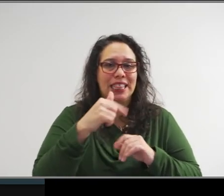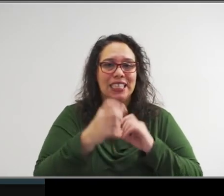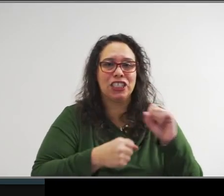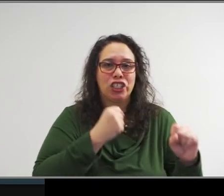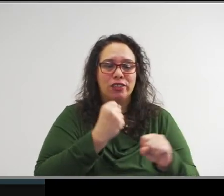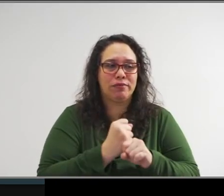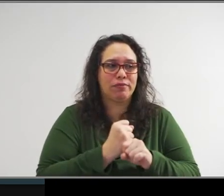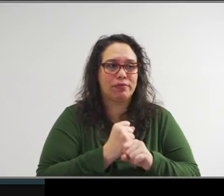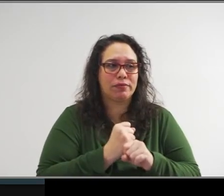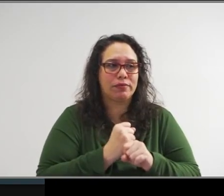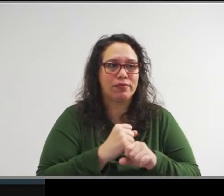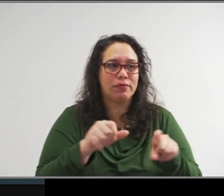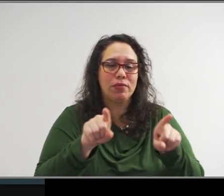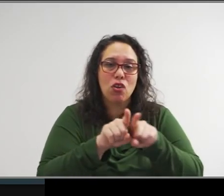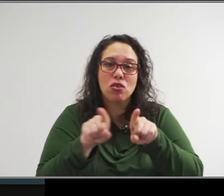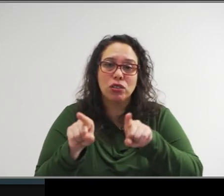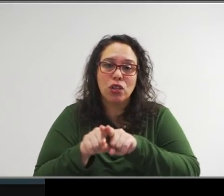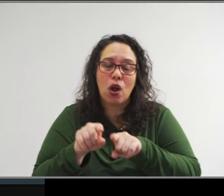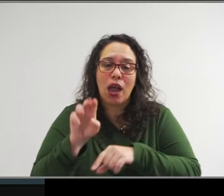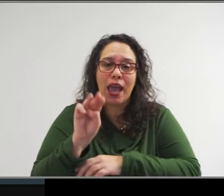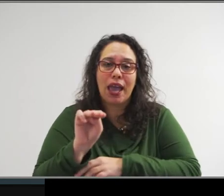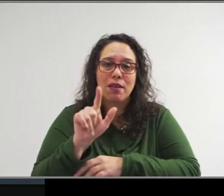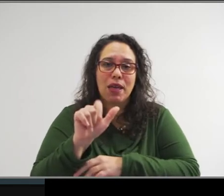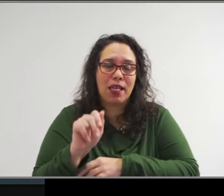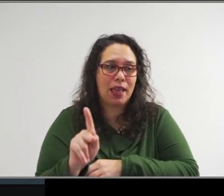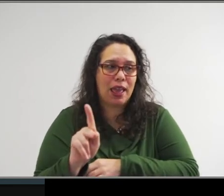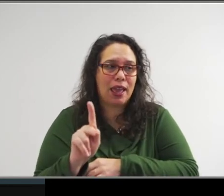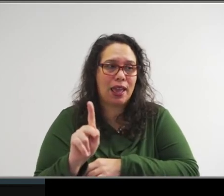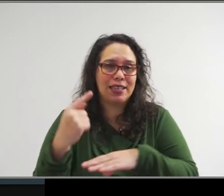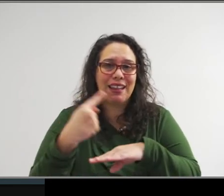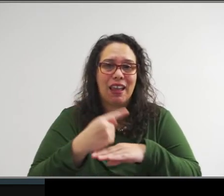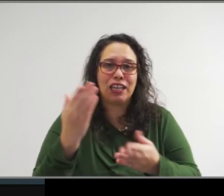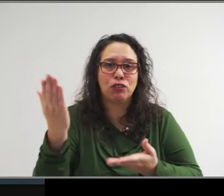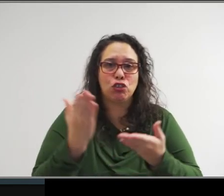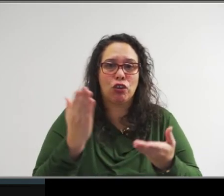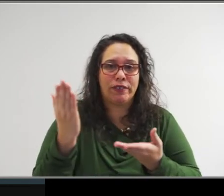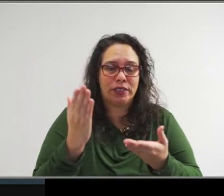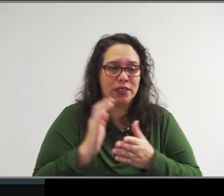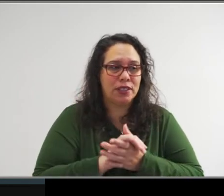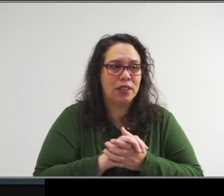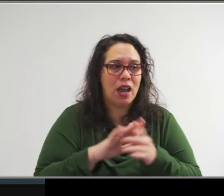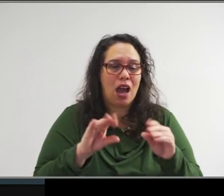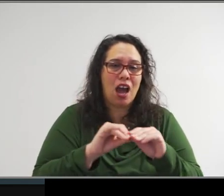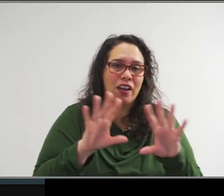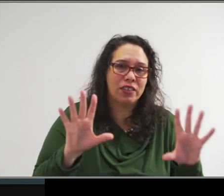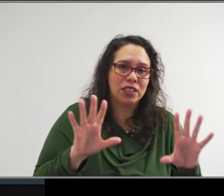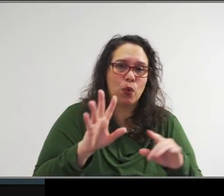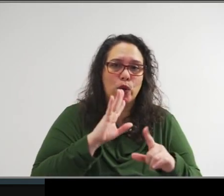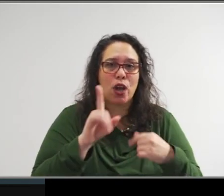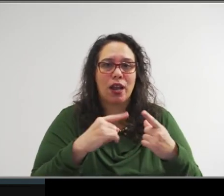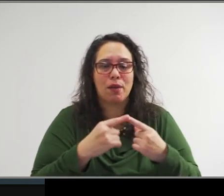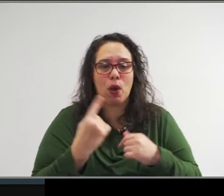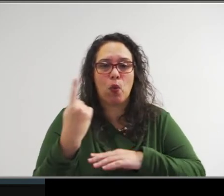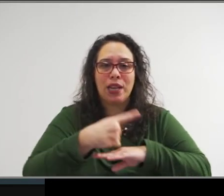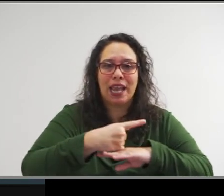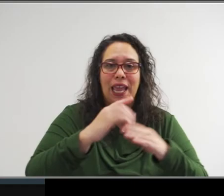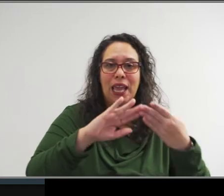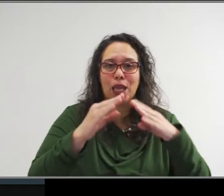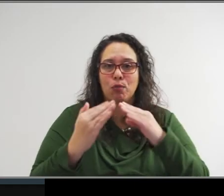We'll also the MLK day of service. Obviously we're talking about one day of community service